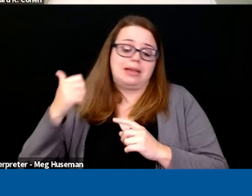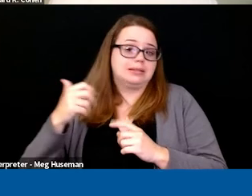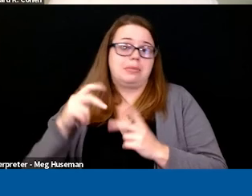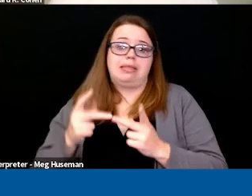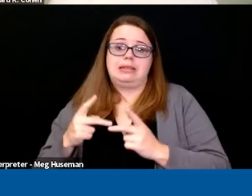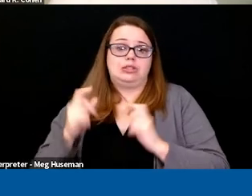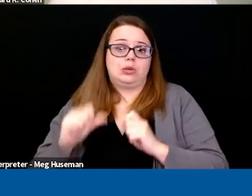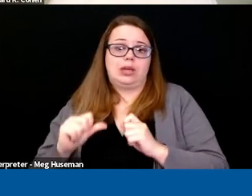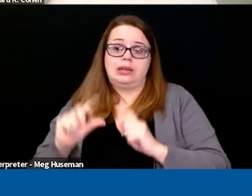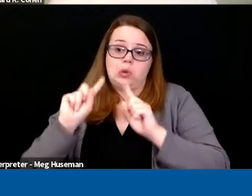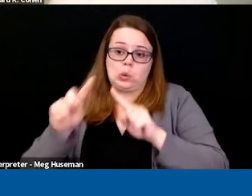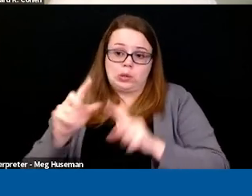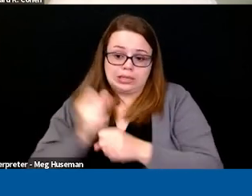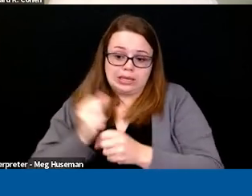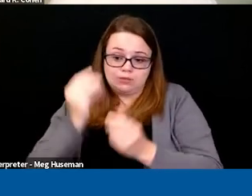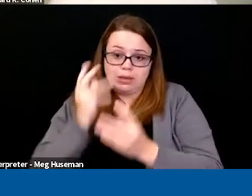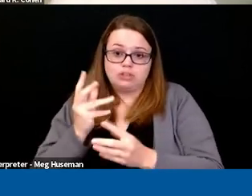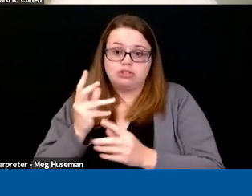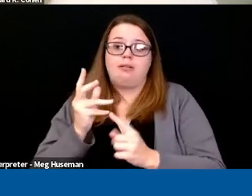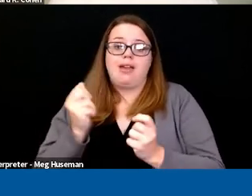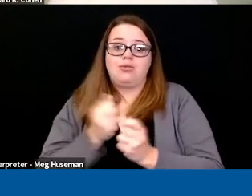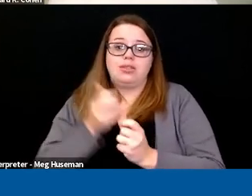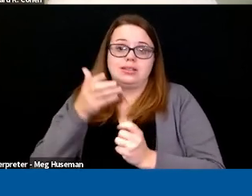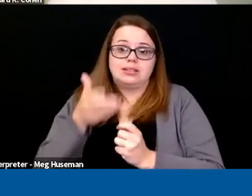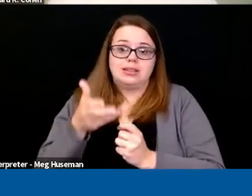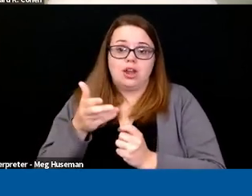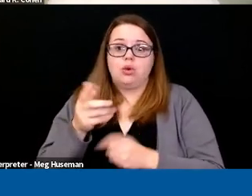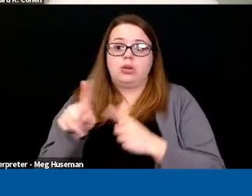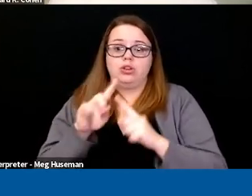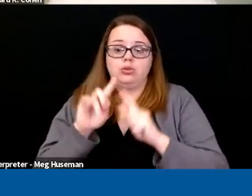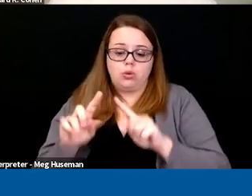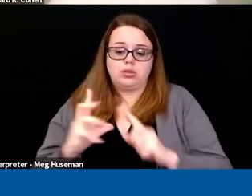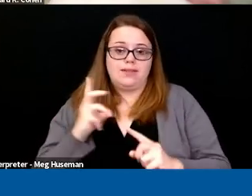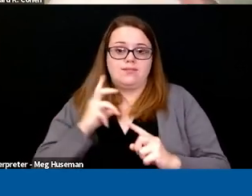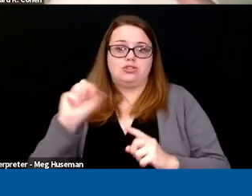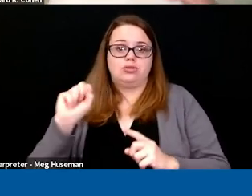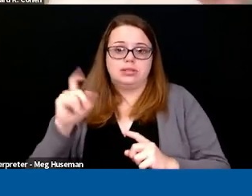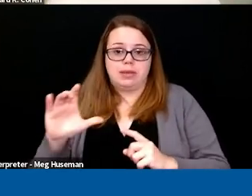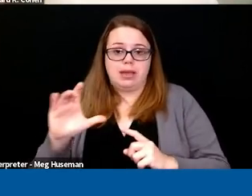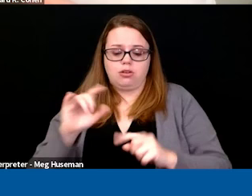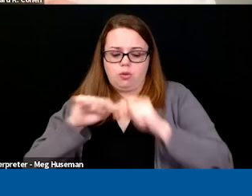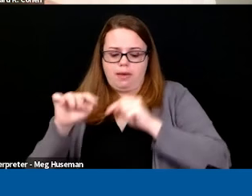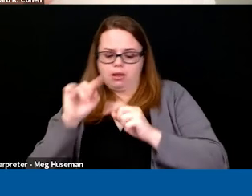Everything is listed there in the official spec for each role and property. Go back over the slides to give you